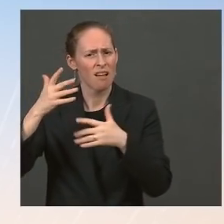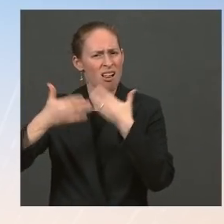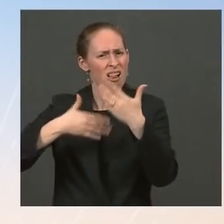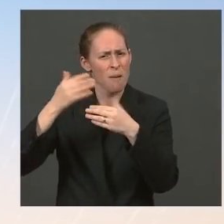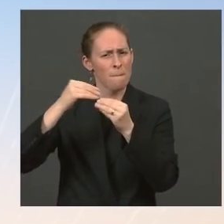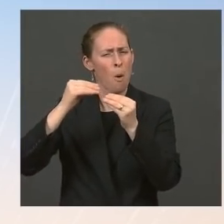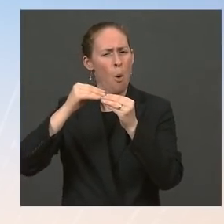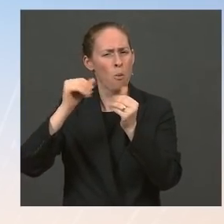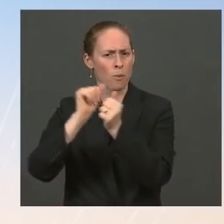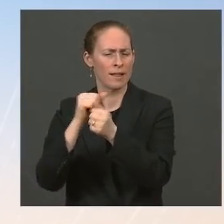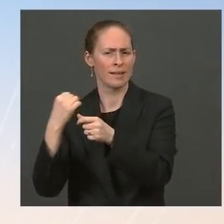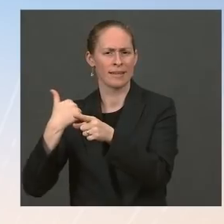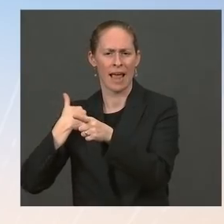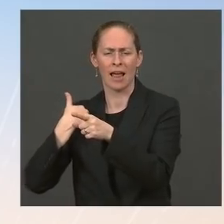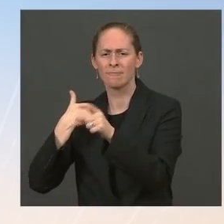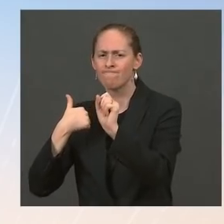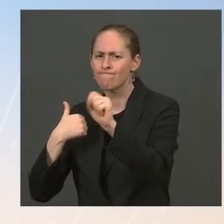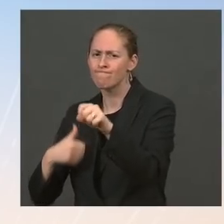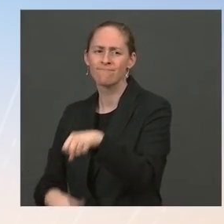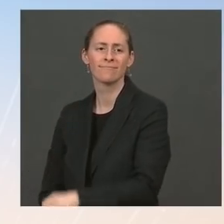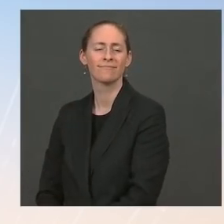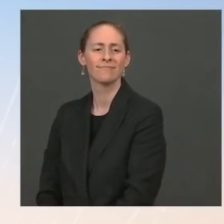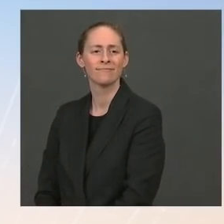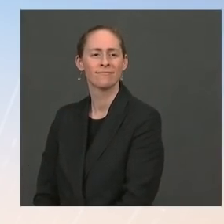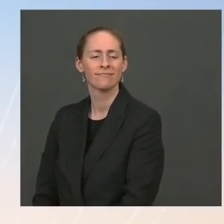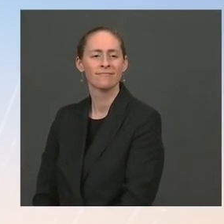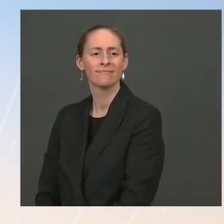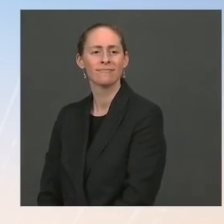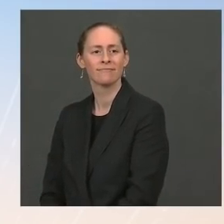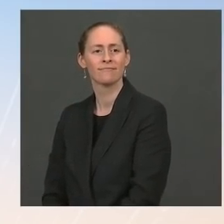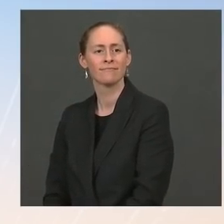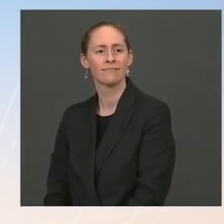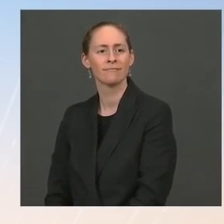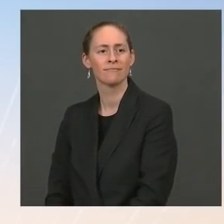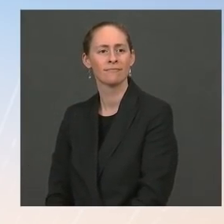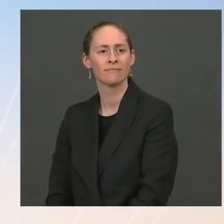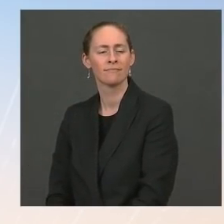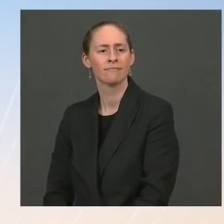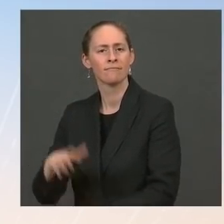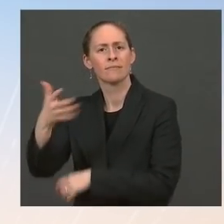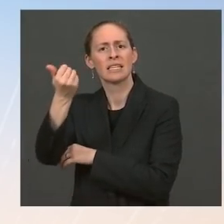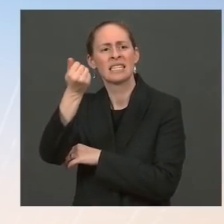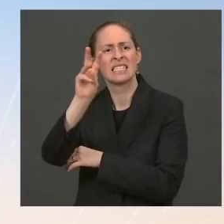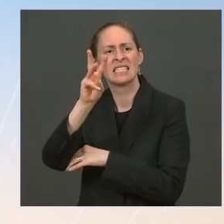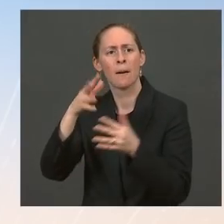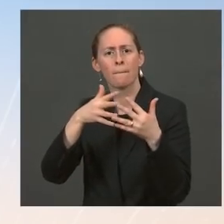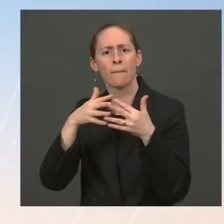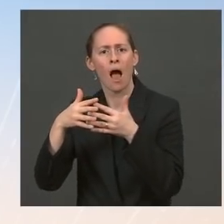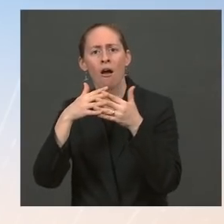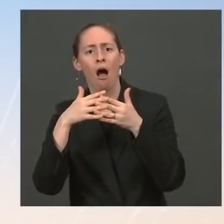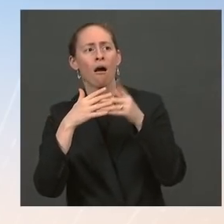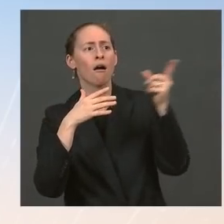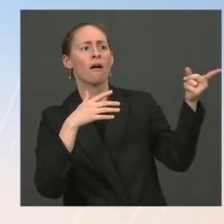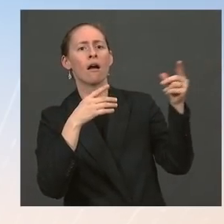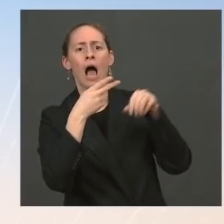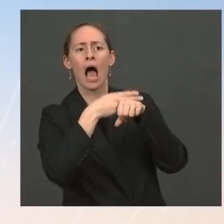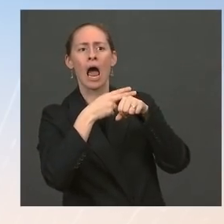Canadian were kidnapped in Haiti. What has the administration been doing -- what has the administration been doing? Ms. Psaki: Well, we've had -- we have a significant presence on the ground,